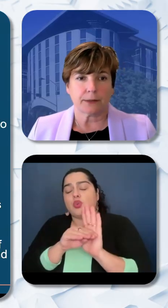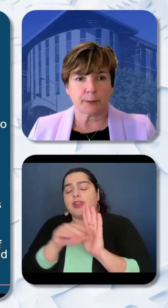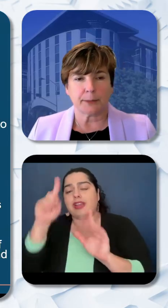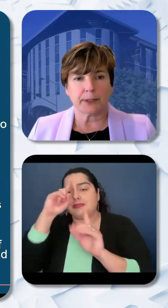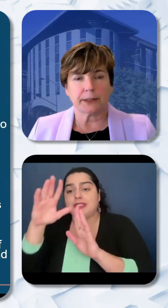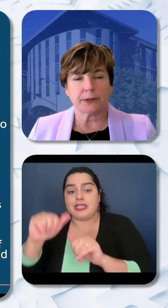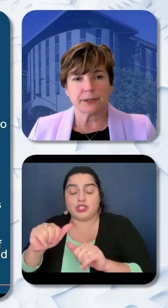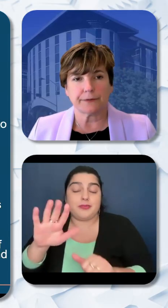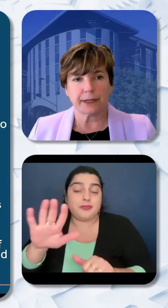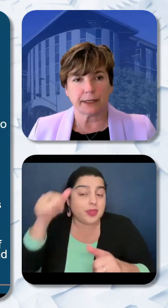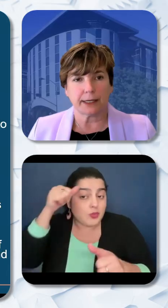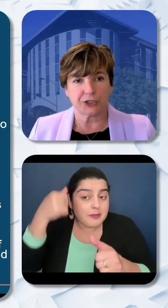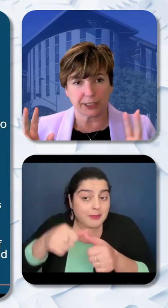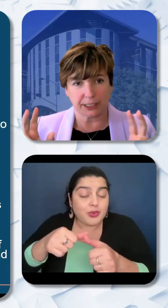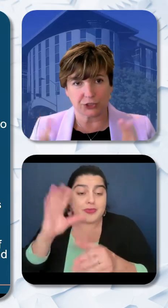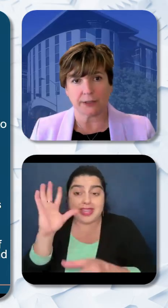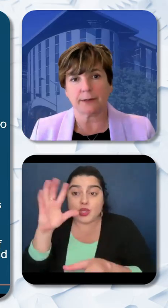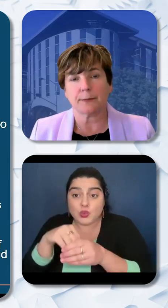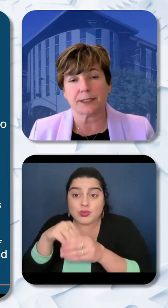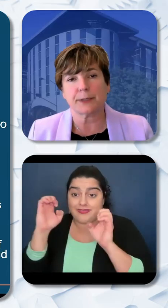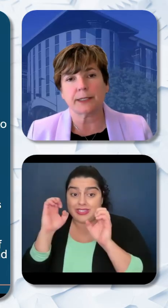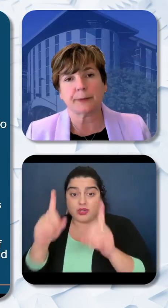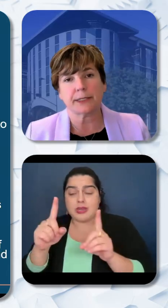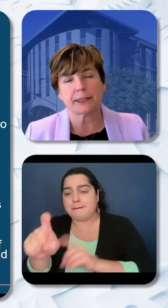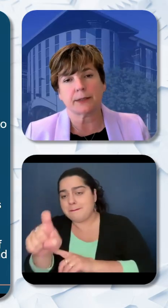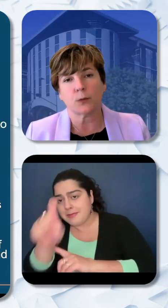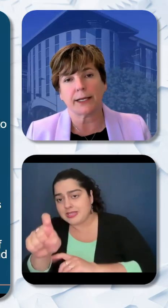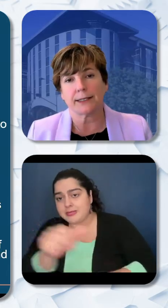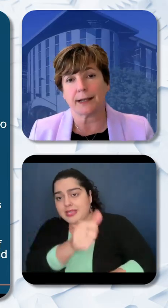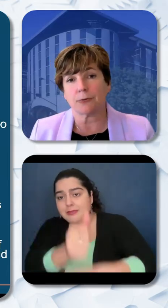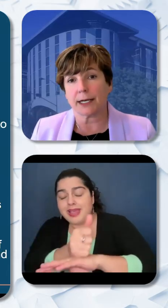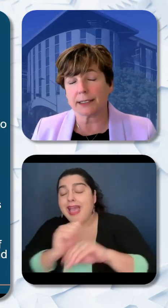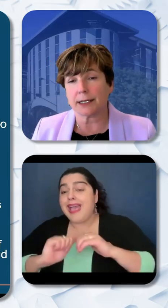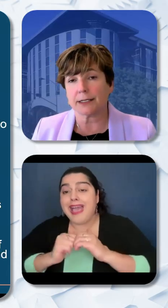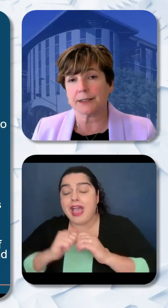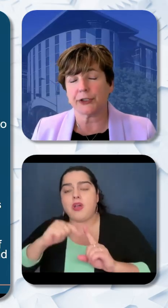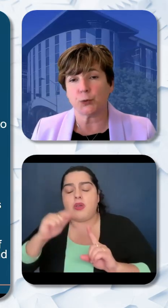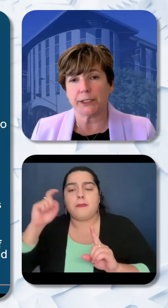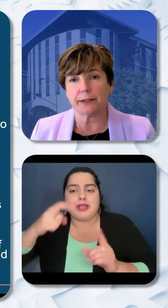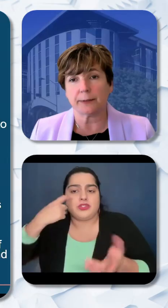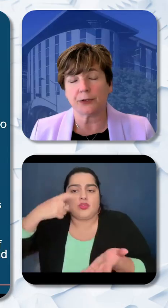Now remember, inclusive education must be implemented in ways that recognize the unique